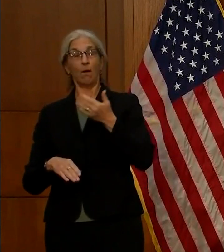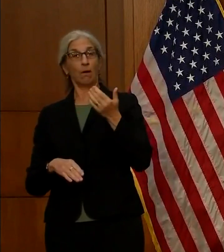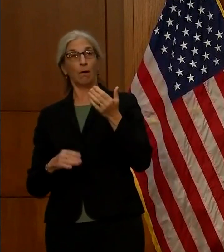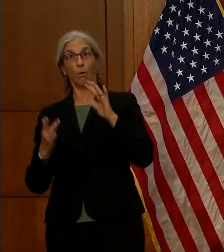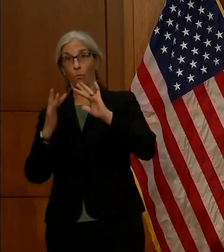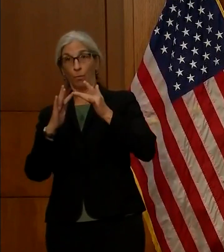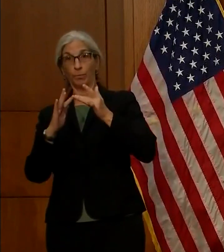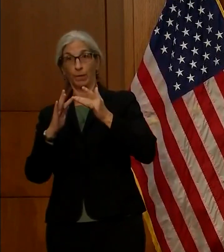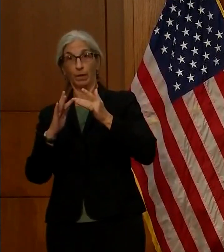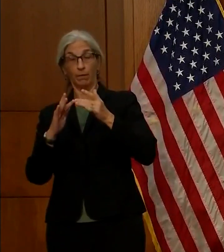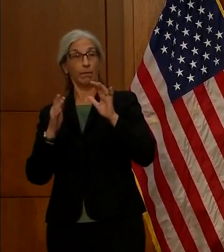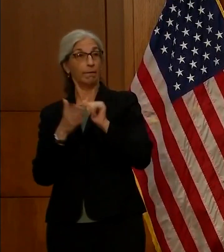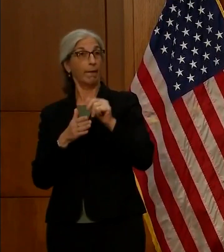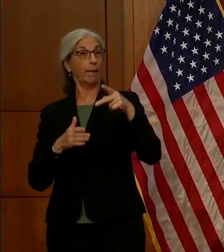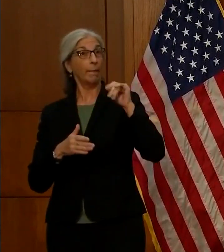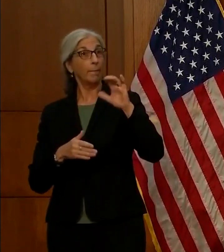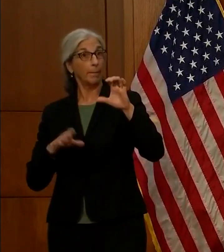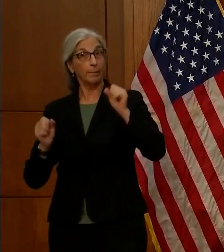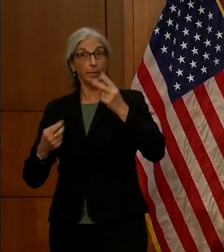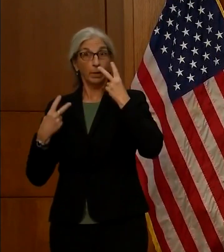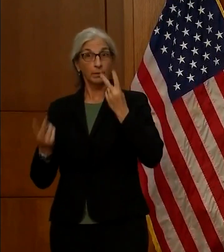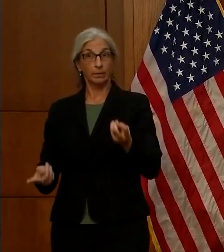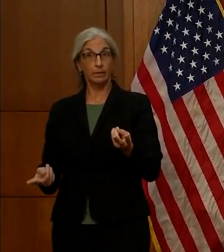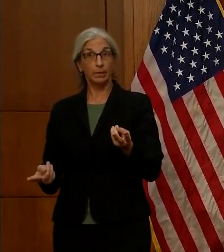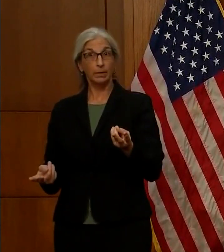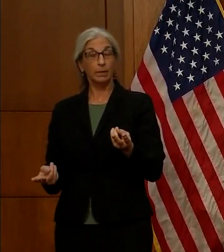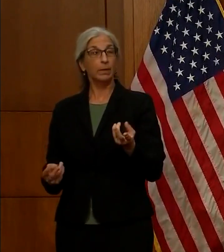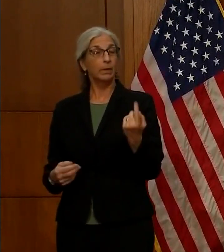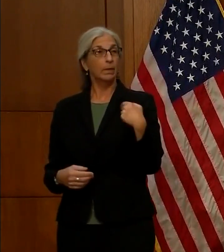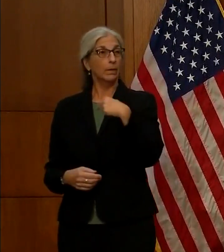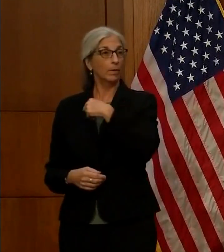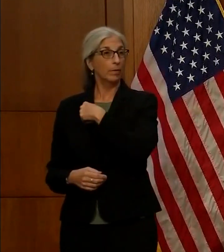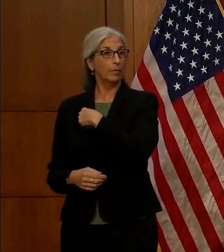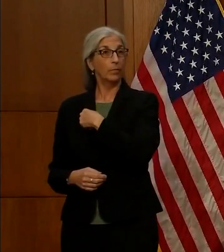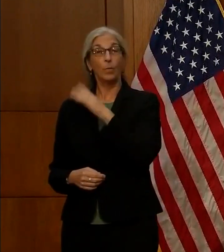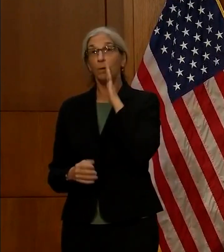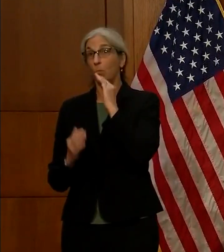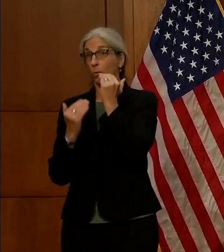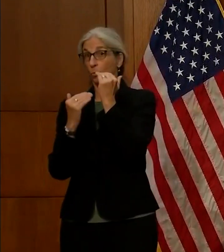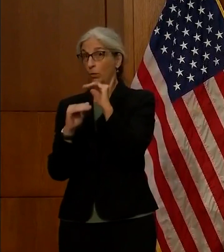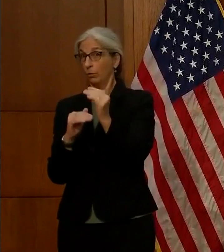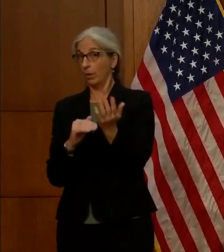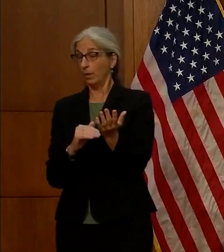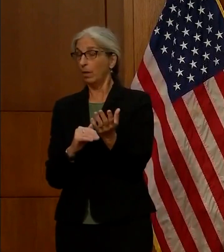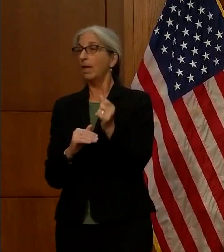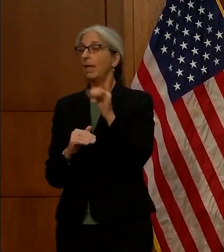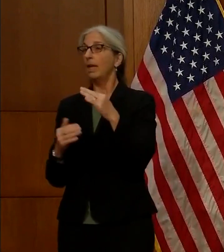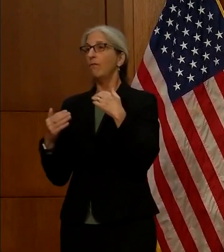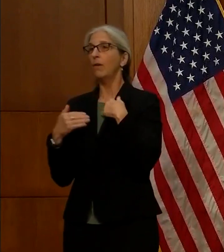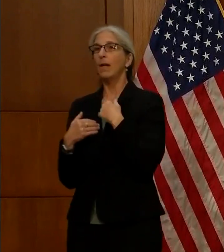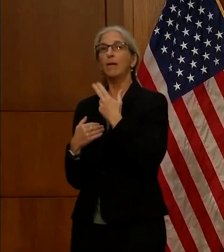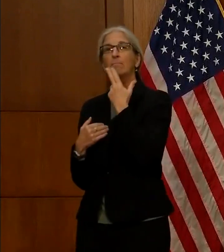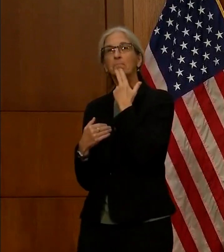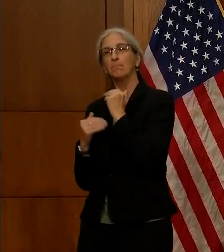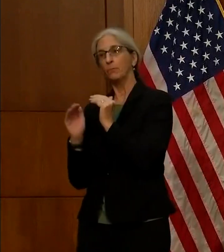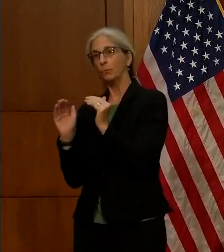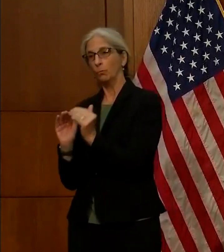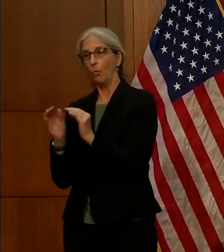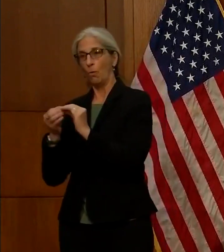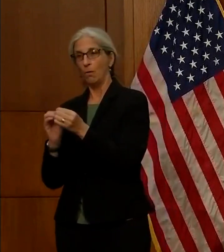THAT WILL BE ON OUR PUBLIC FACING- WEBSITE- AND THE ONLY